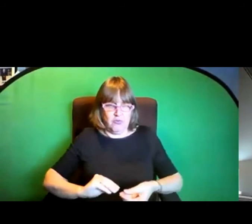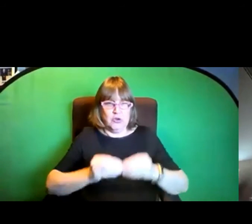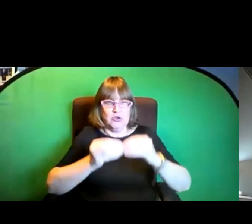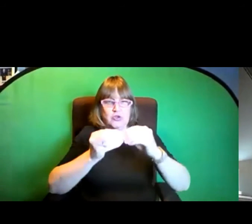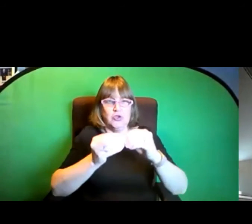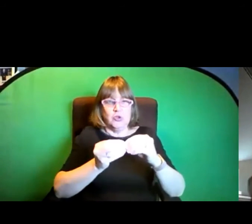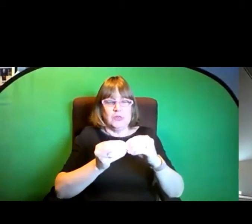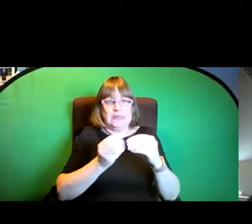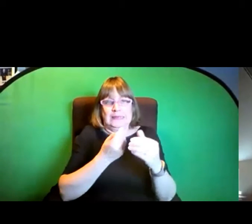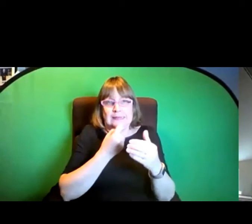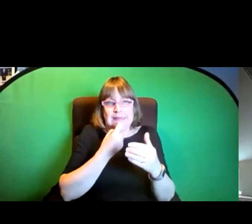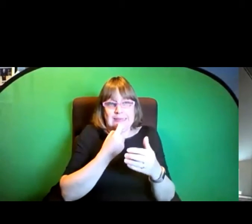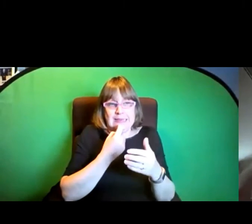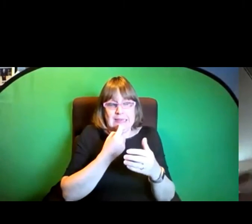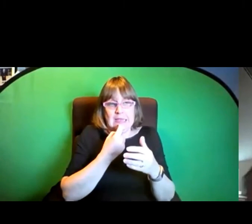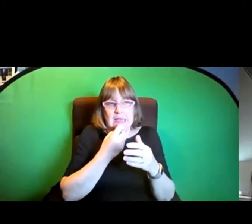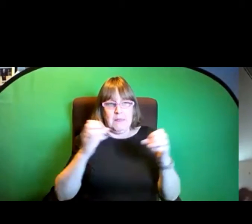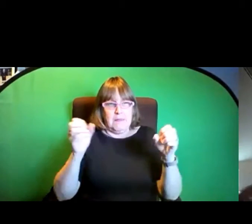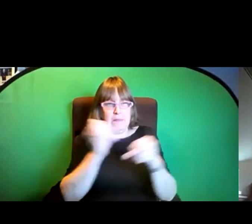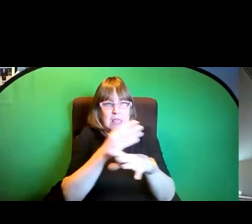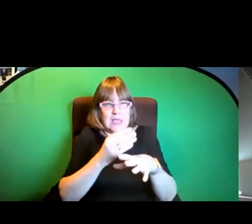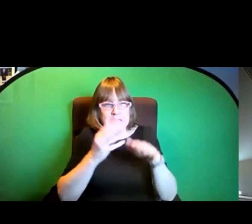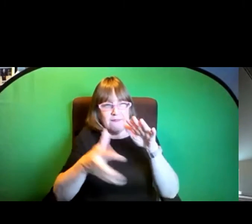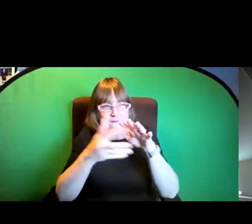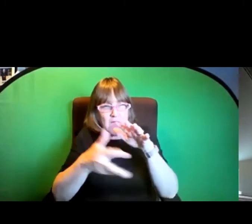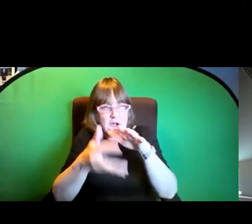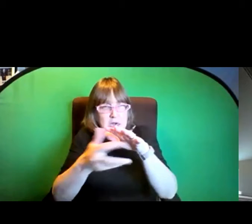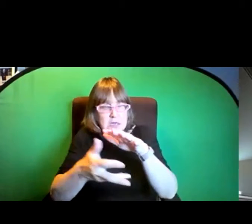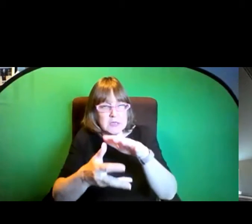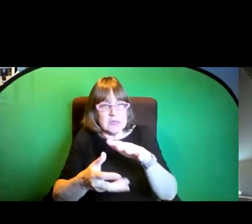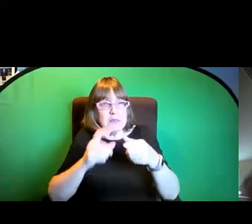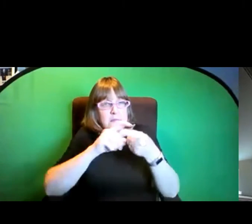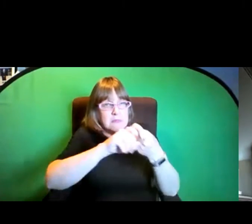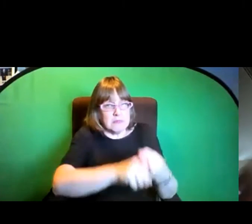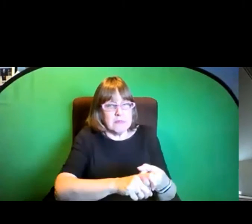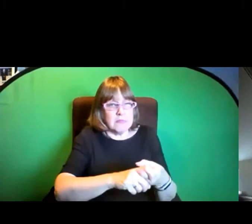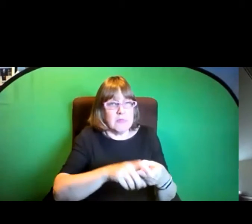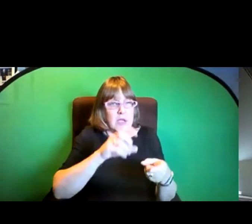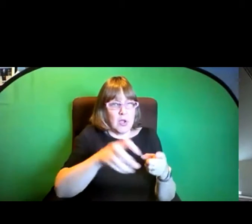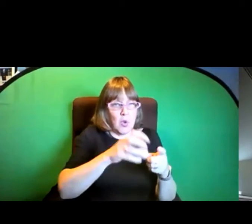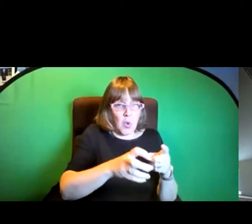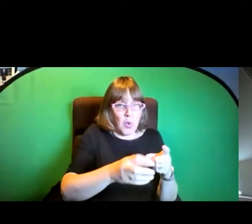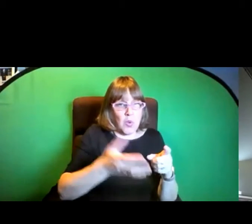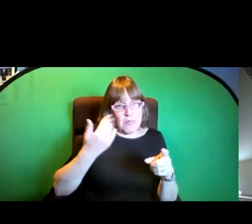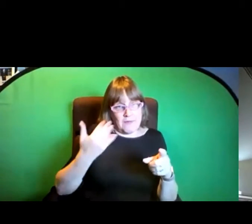blast furnace, steel historically relies on coal, produced with hydrogen with zero carbon hydrogen